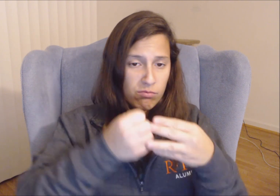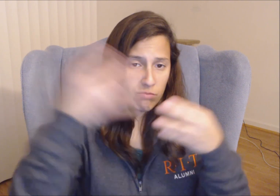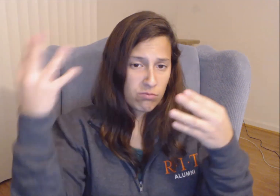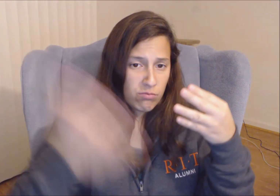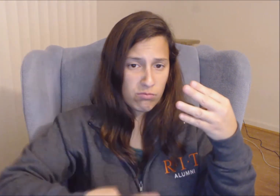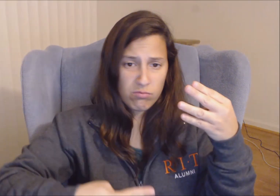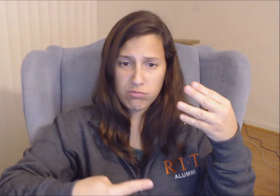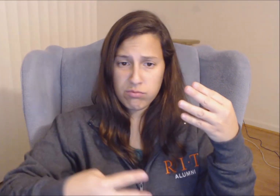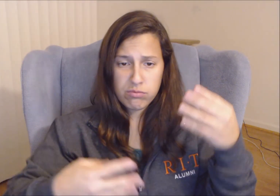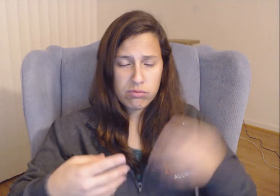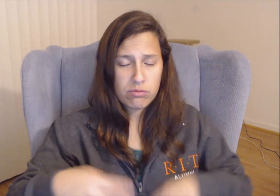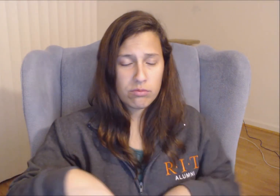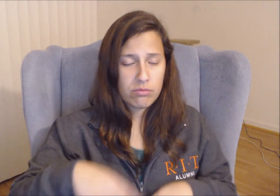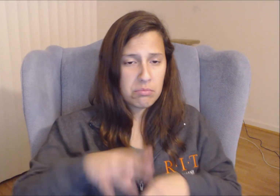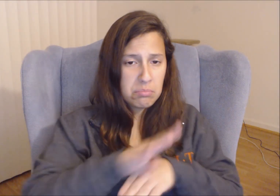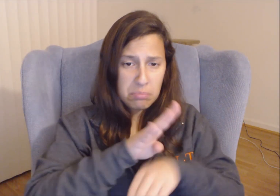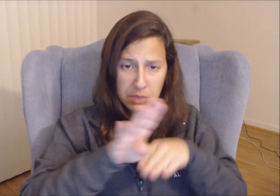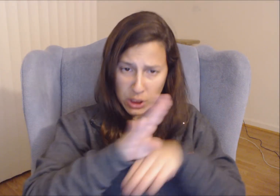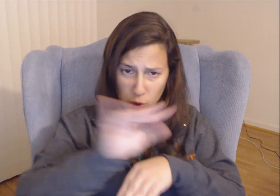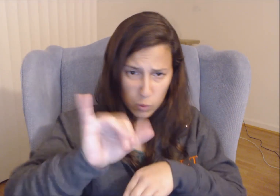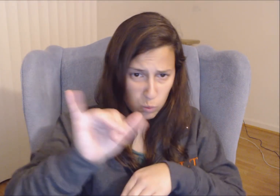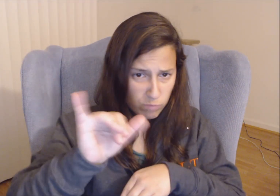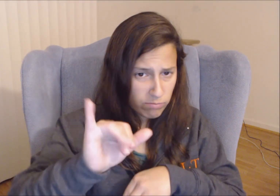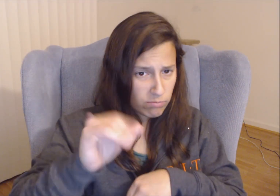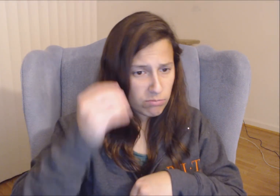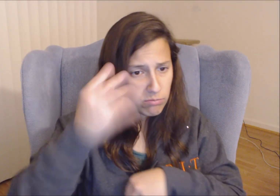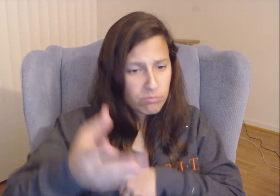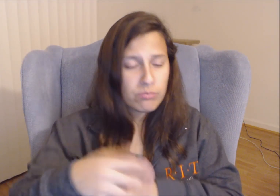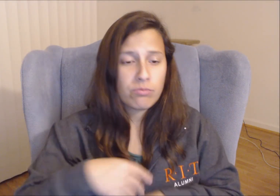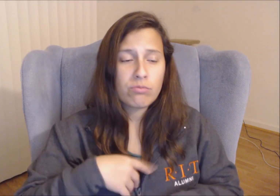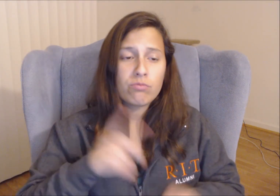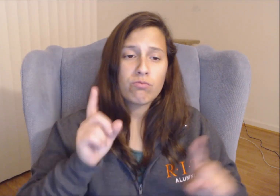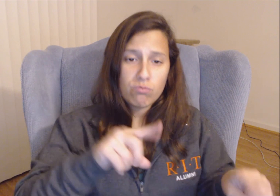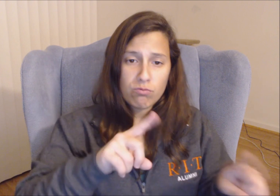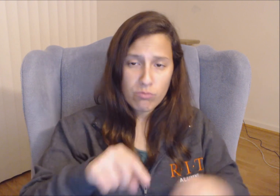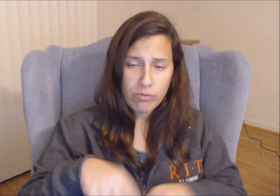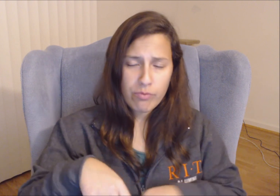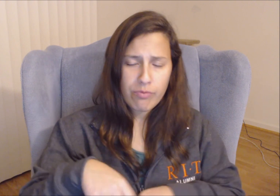Much more majors and Business too as well Attended